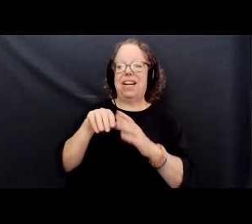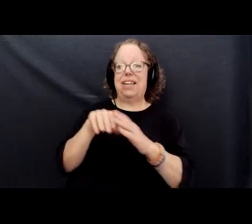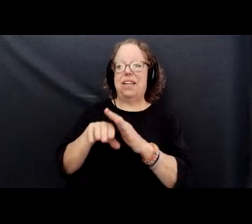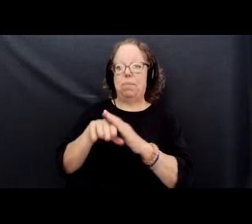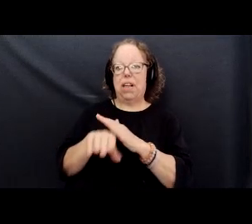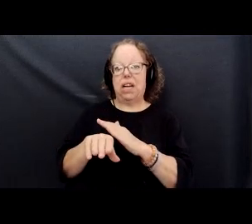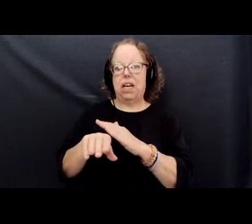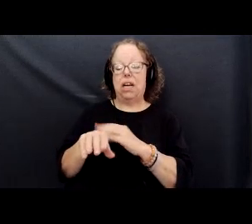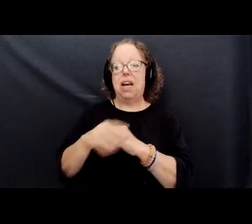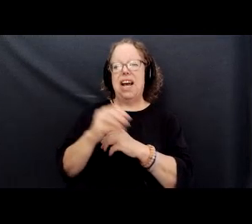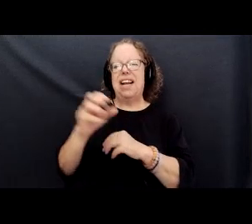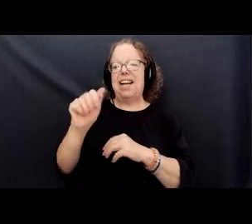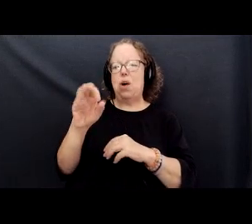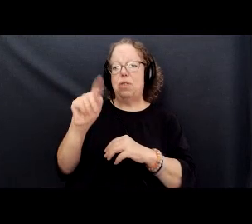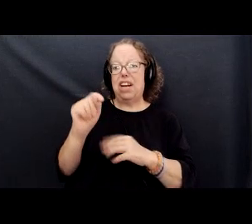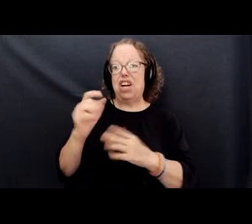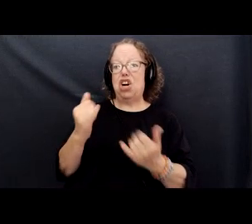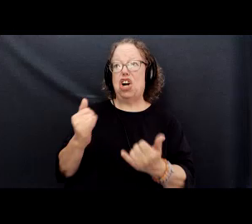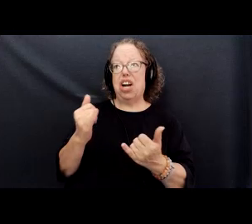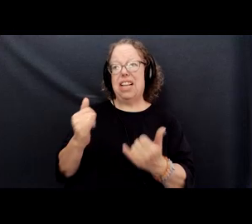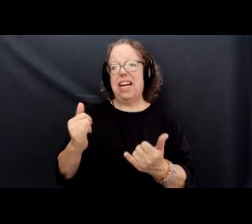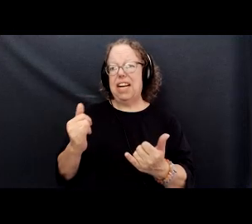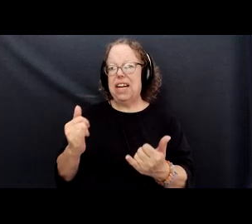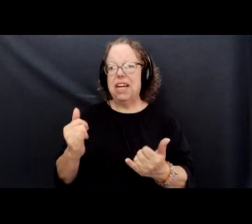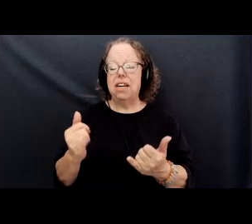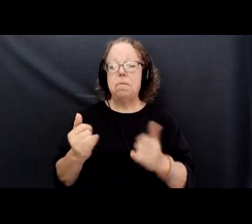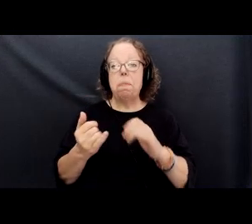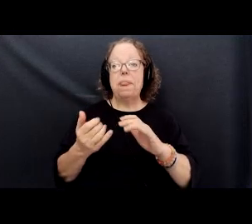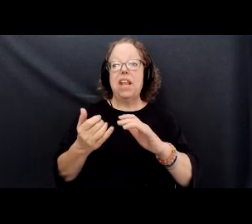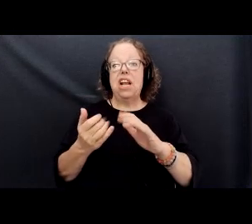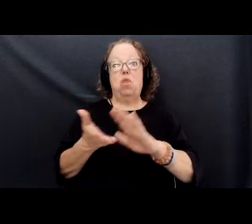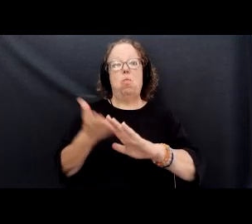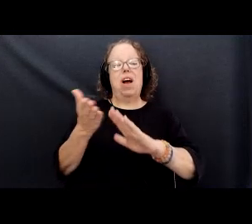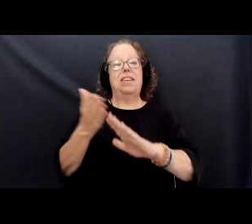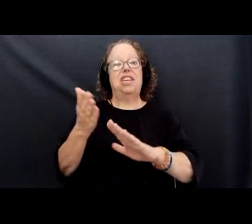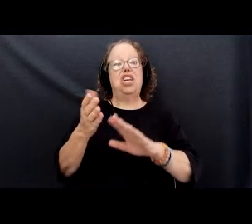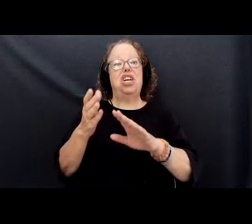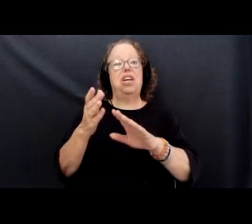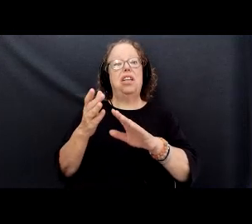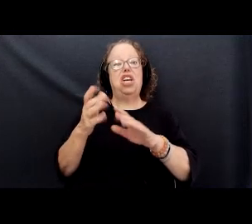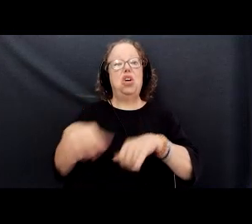and AOT currently runs um this universal digital accessibility project through